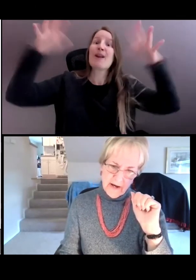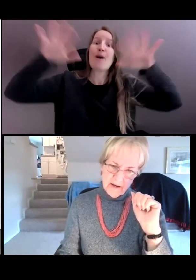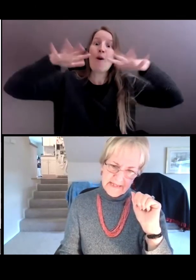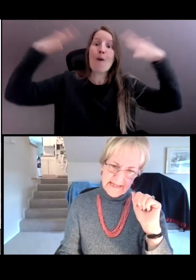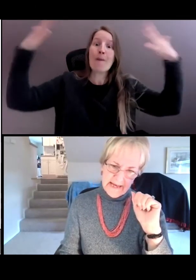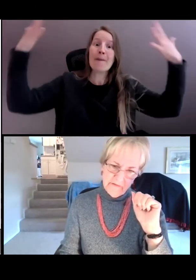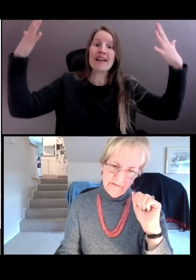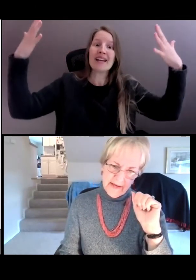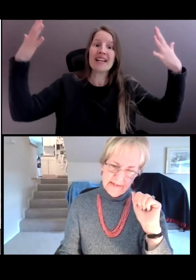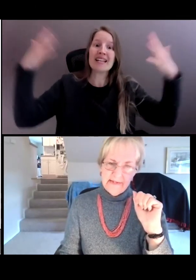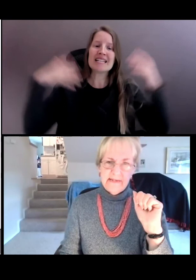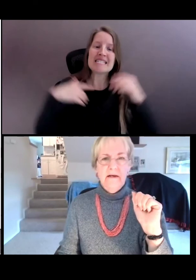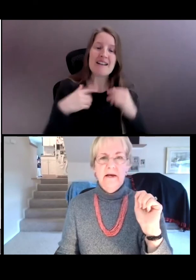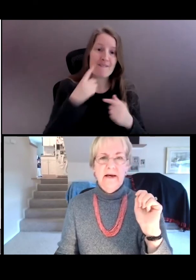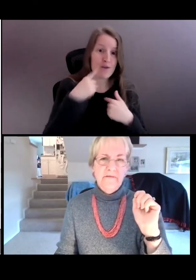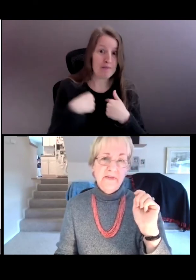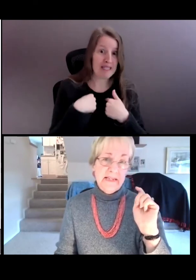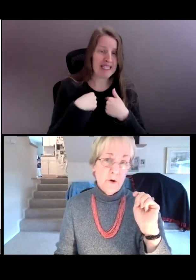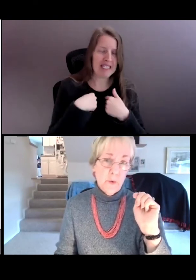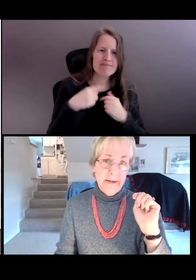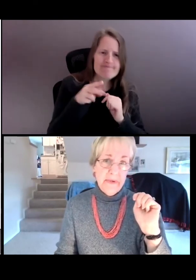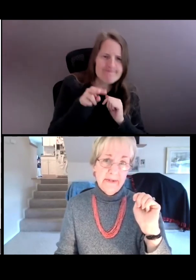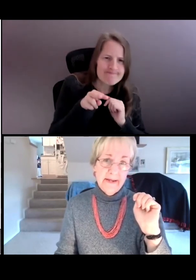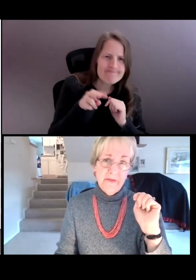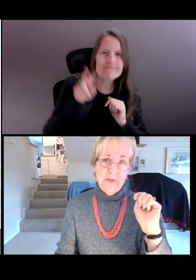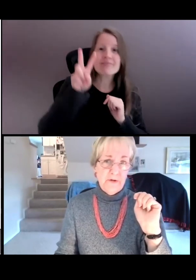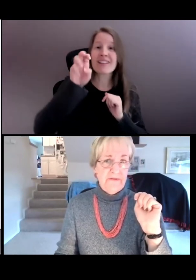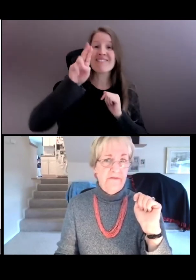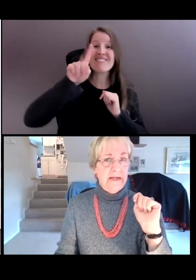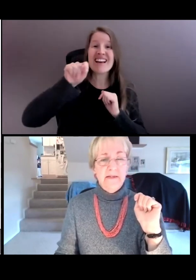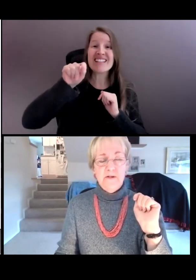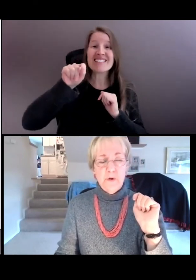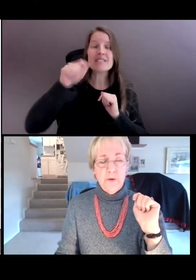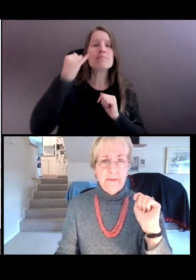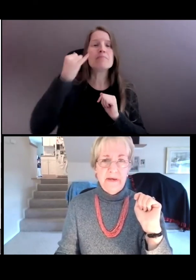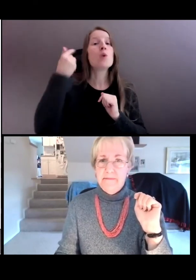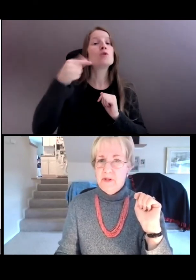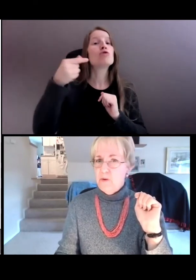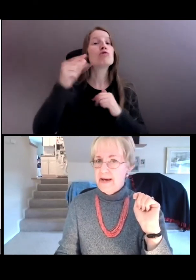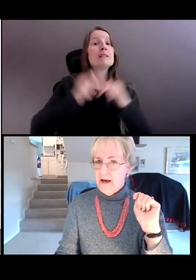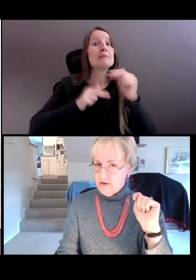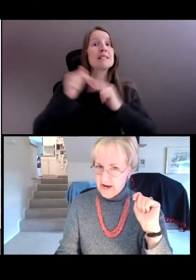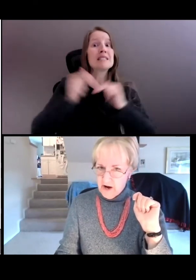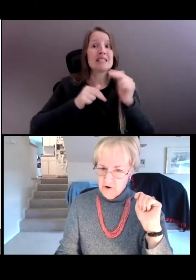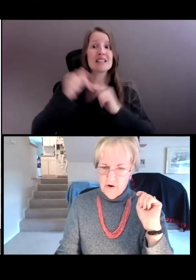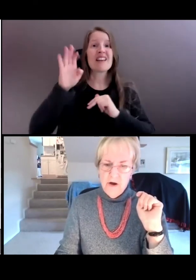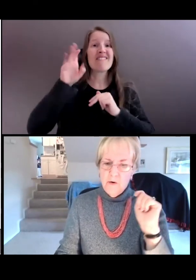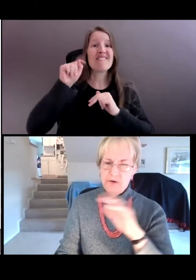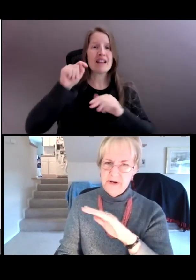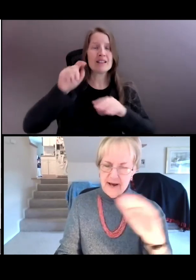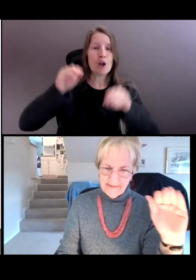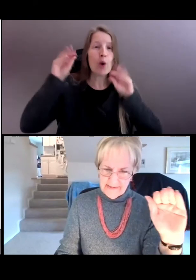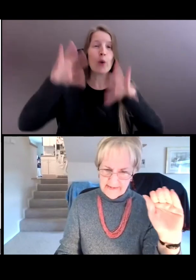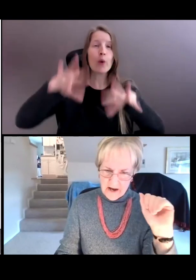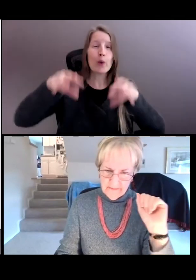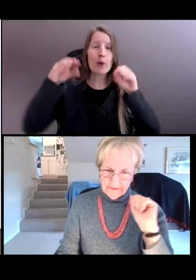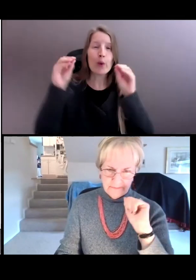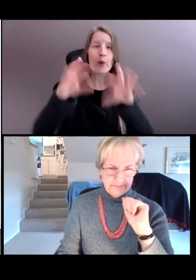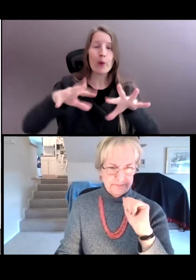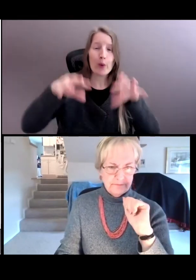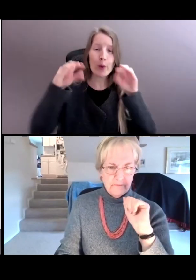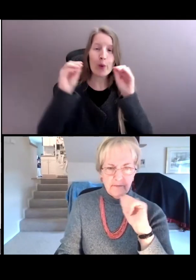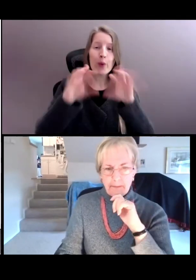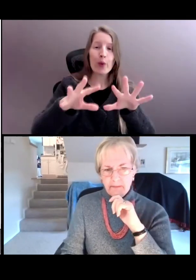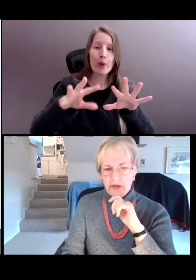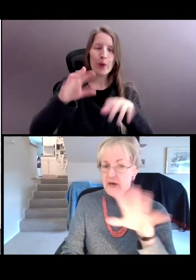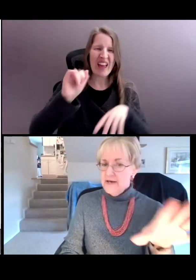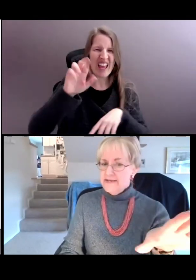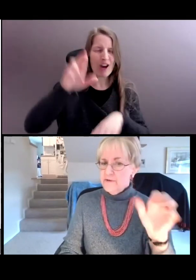I am seeing vents if it's a green building vents are going to be blowing out air nonstop